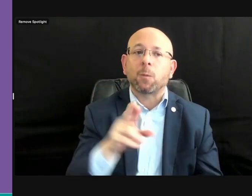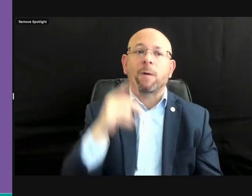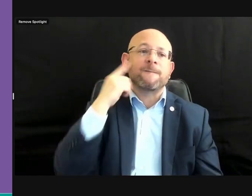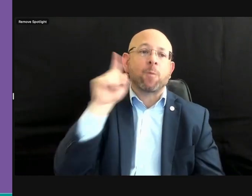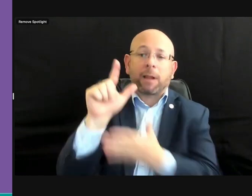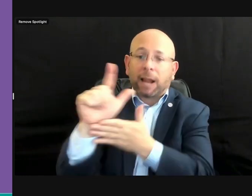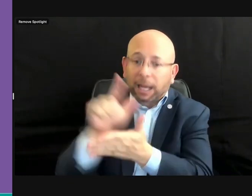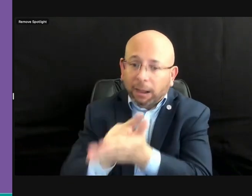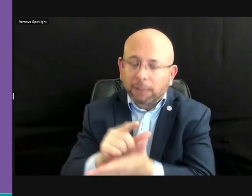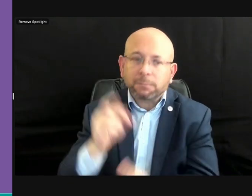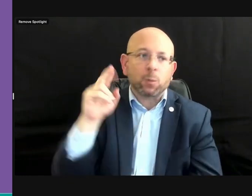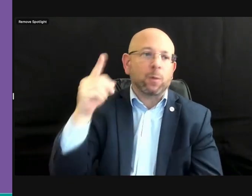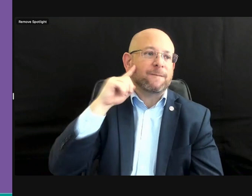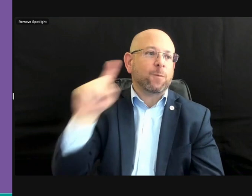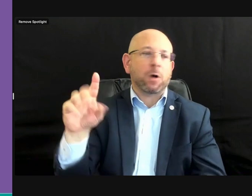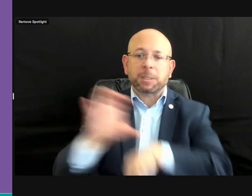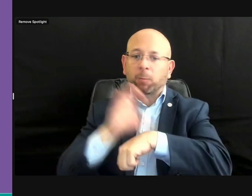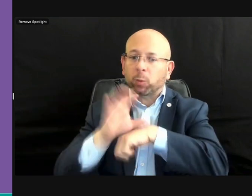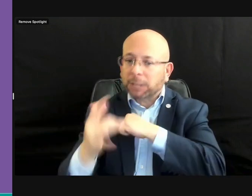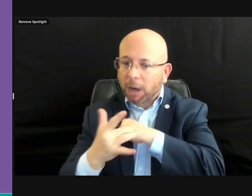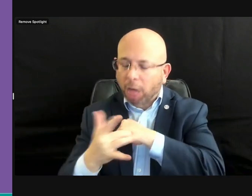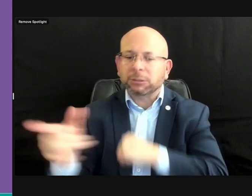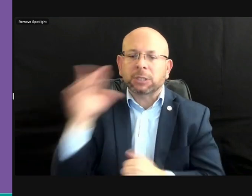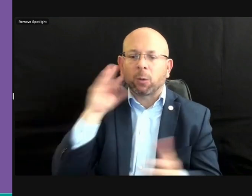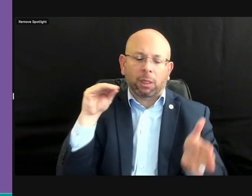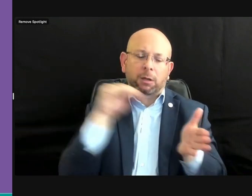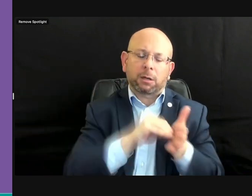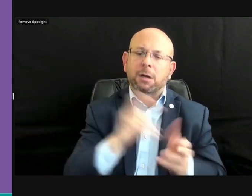If you know that it will be a medical or legal class